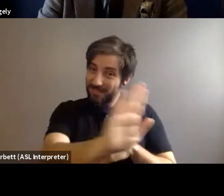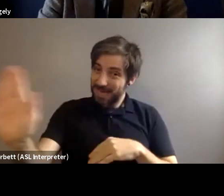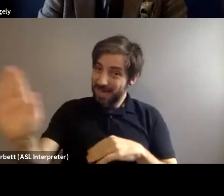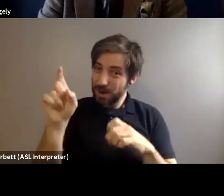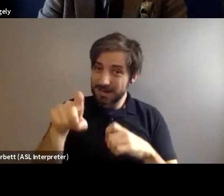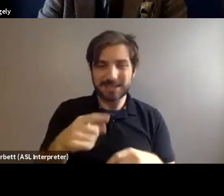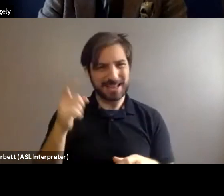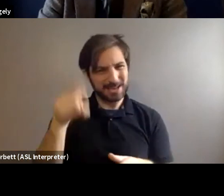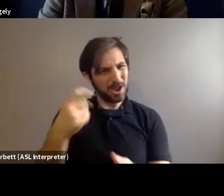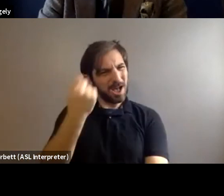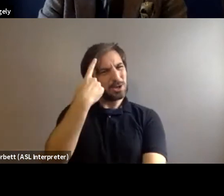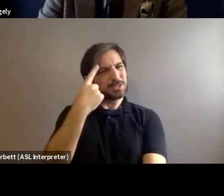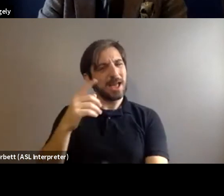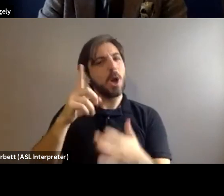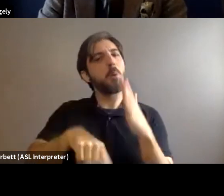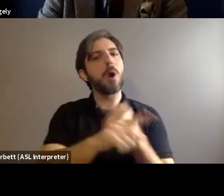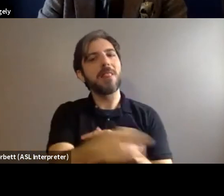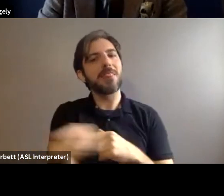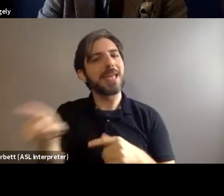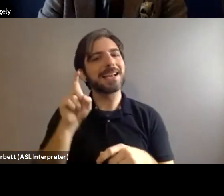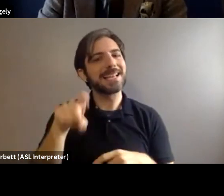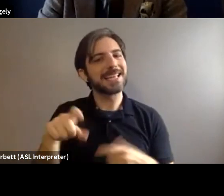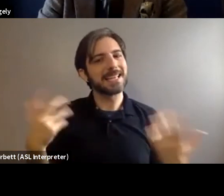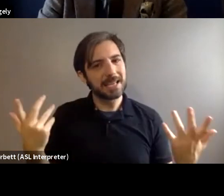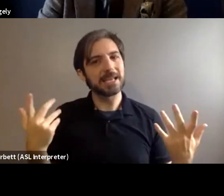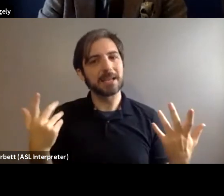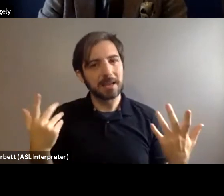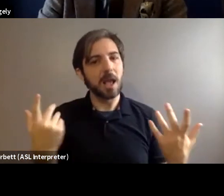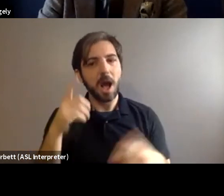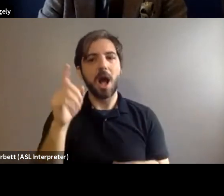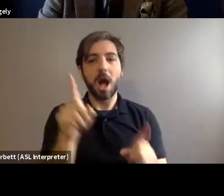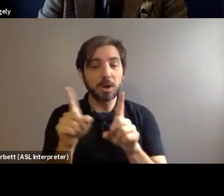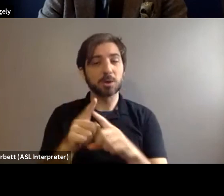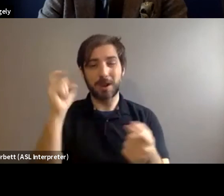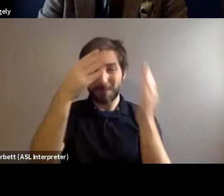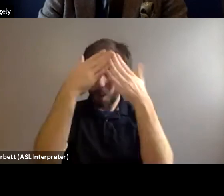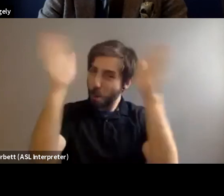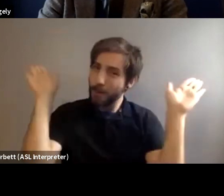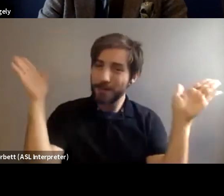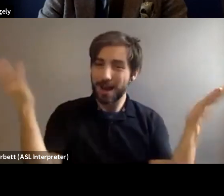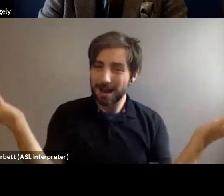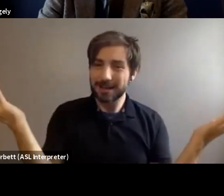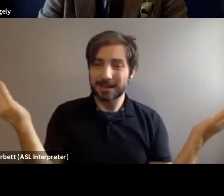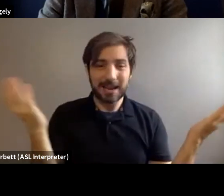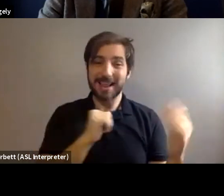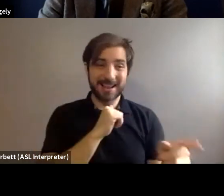are but you're also willing to be open-minded because not everyone has the same needs so